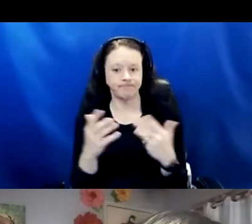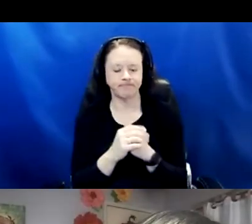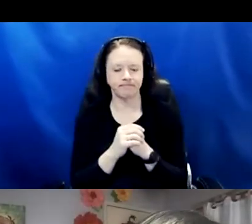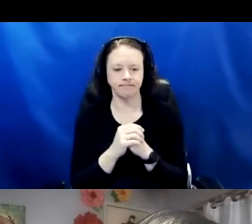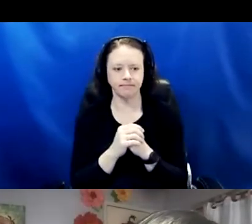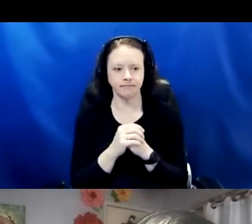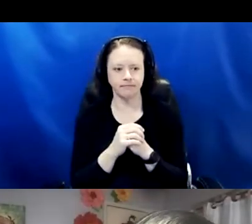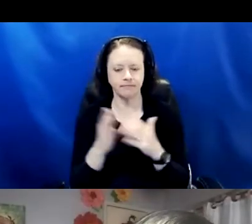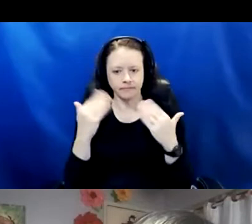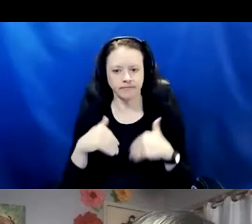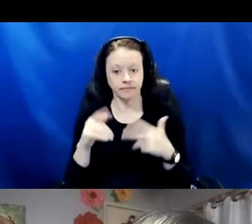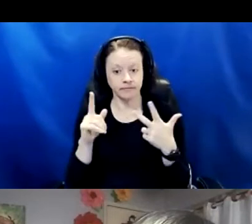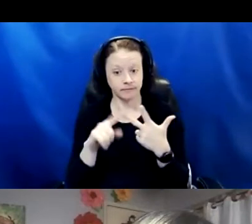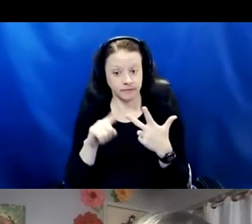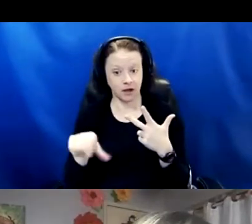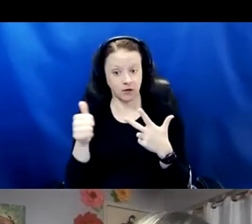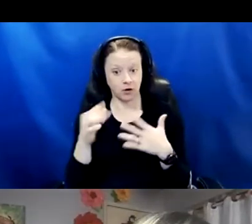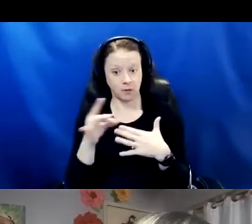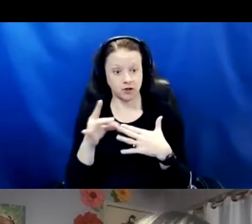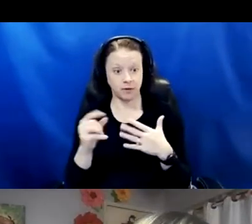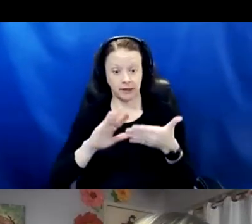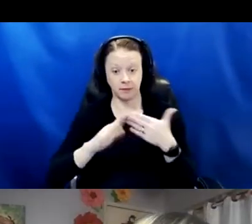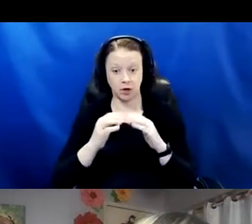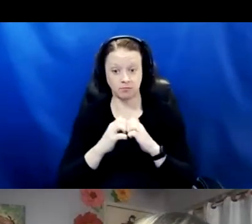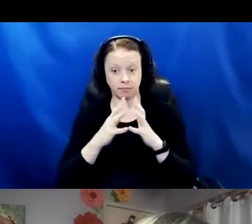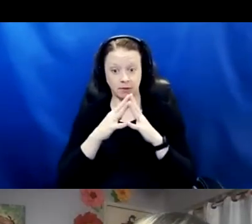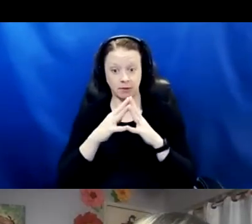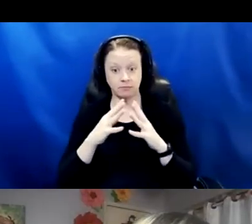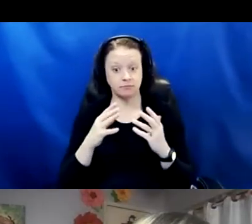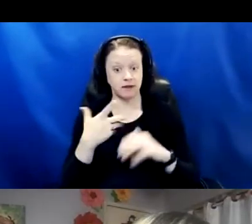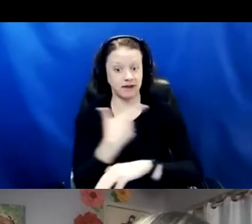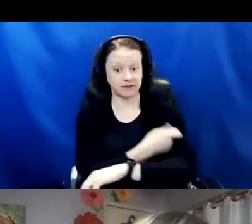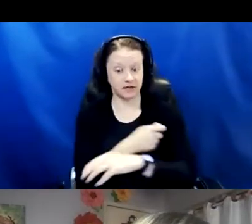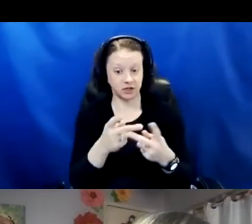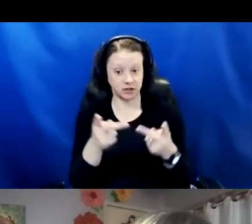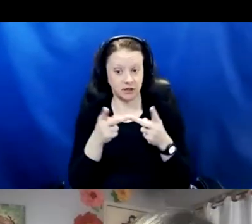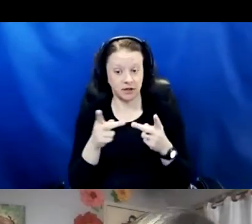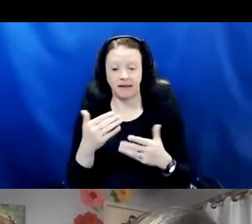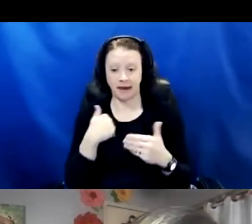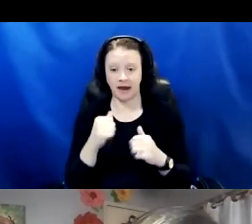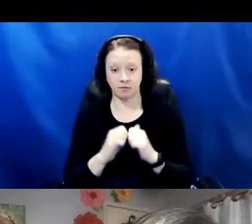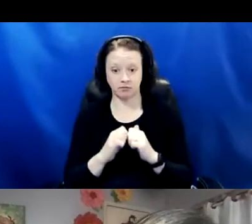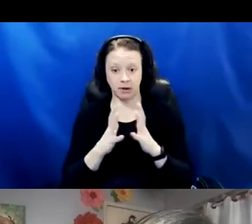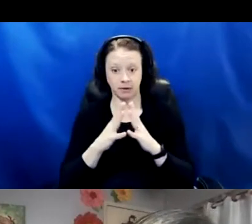Another option would be community pop-ups. So there are pop-up vaccine locations